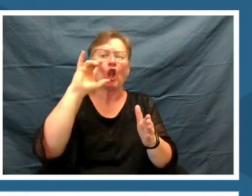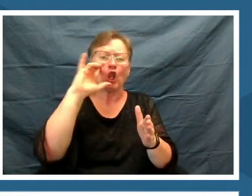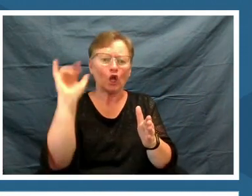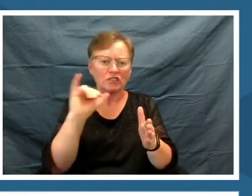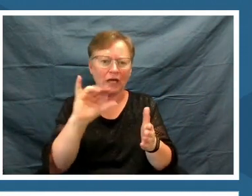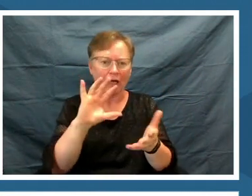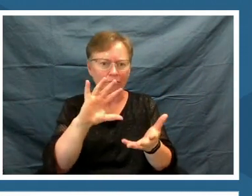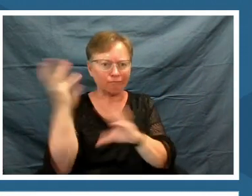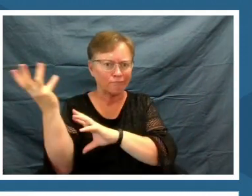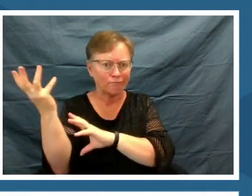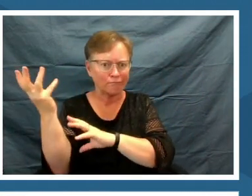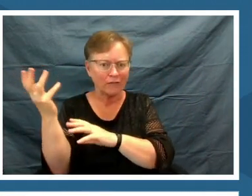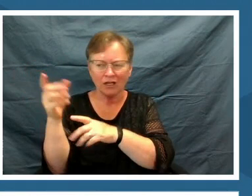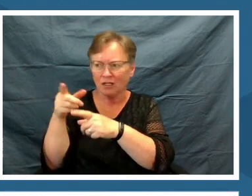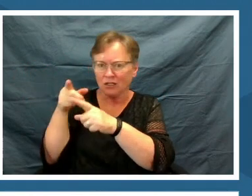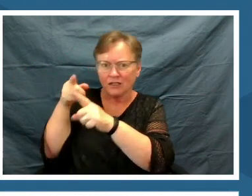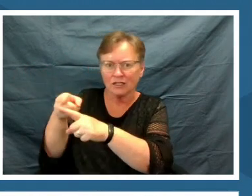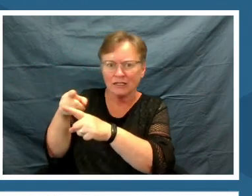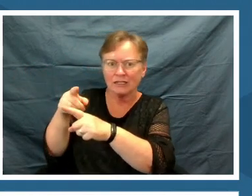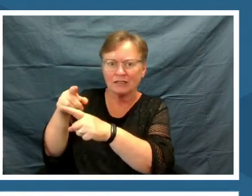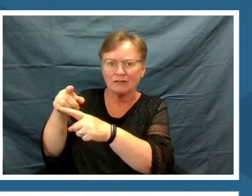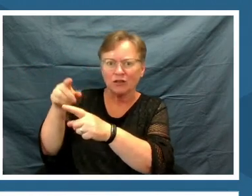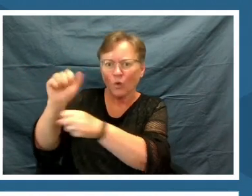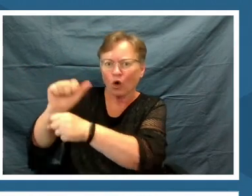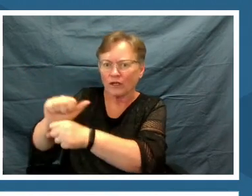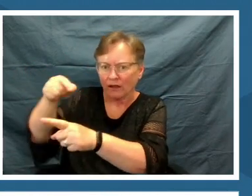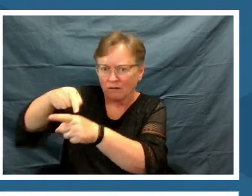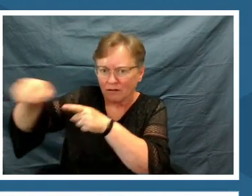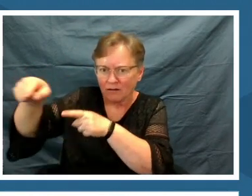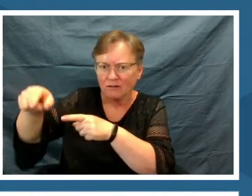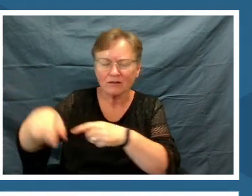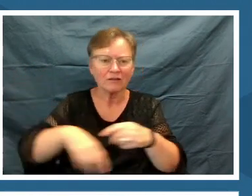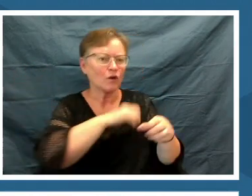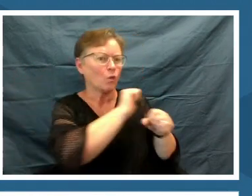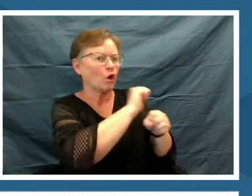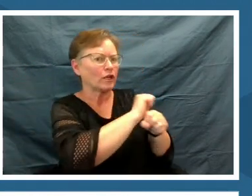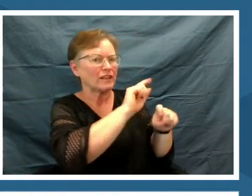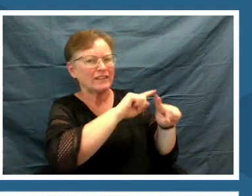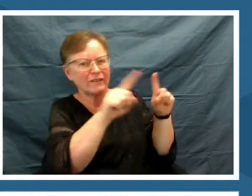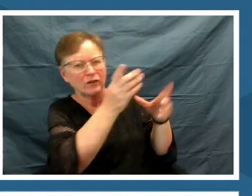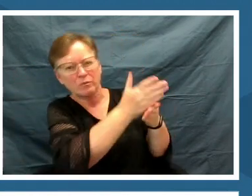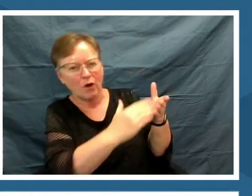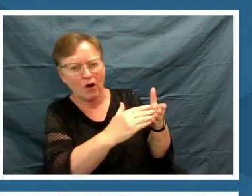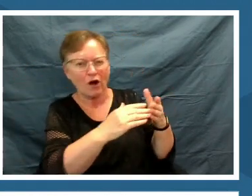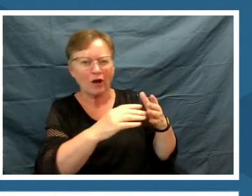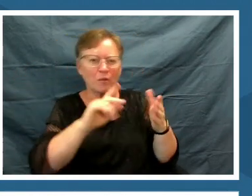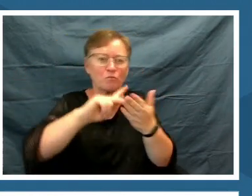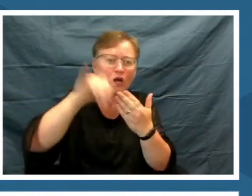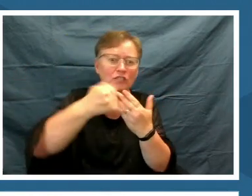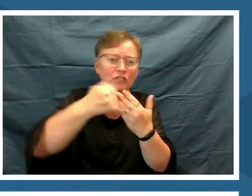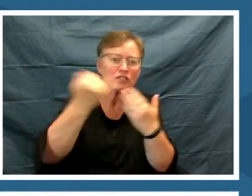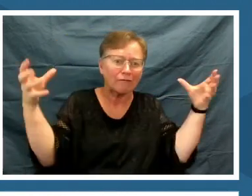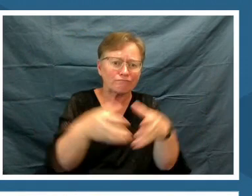aspect of a project other kids working on a different aspect and that's great